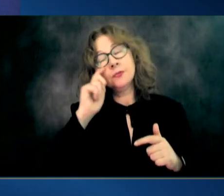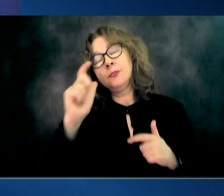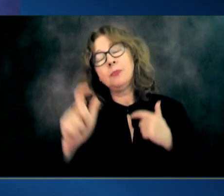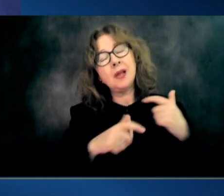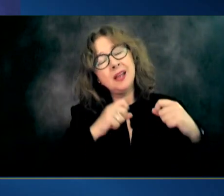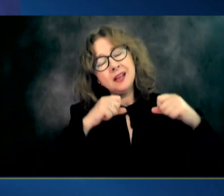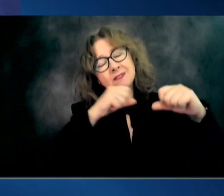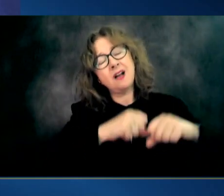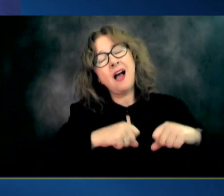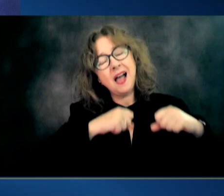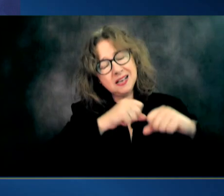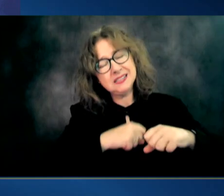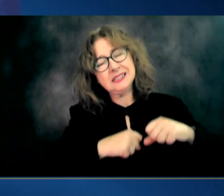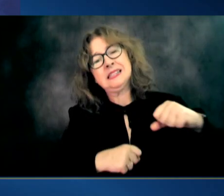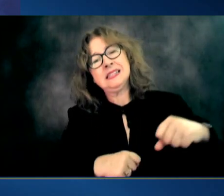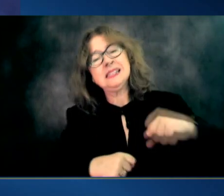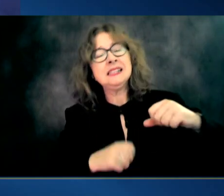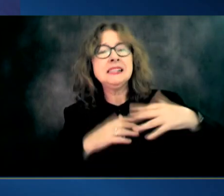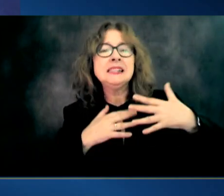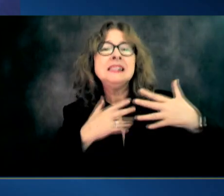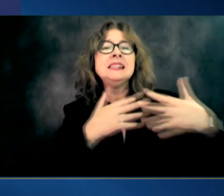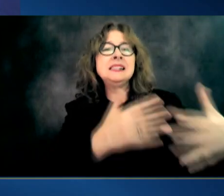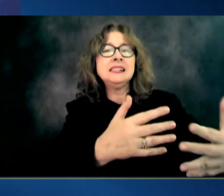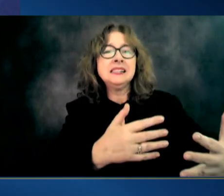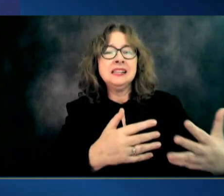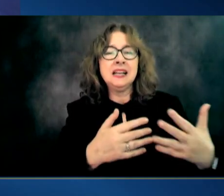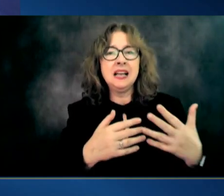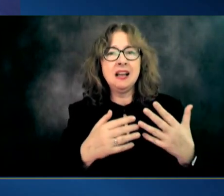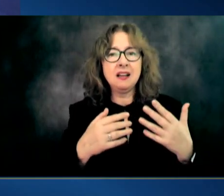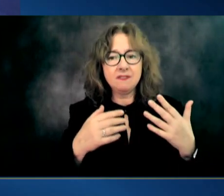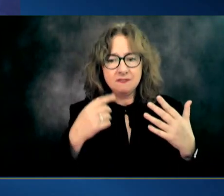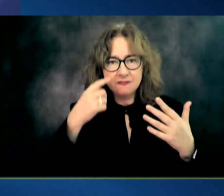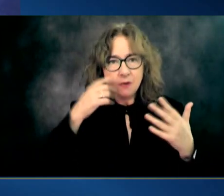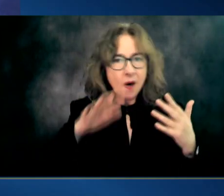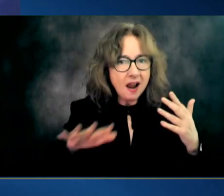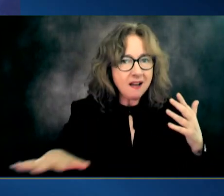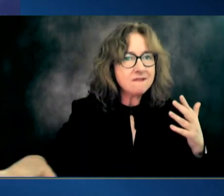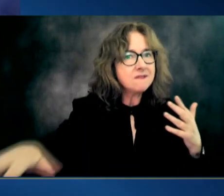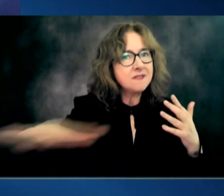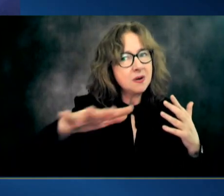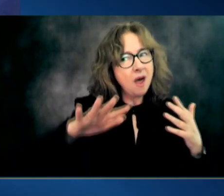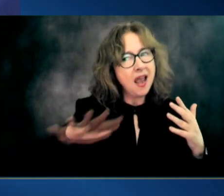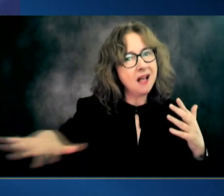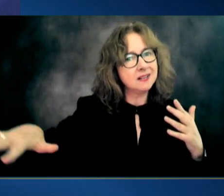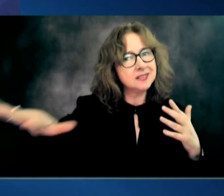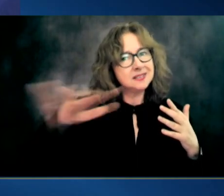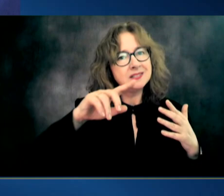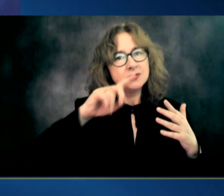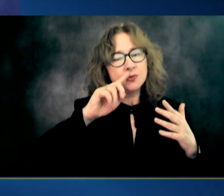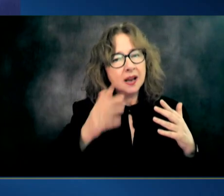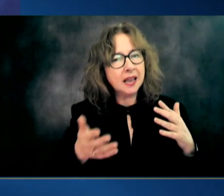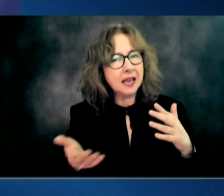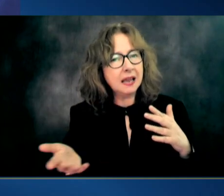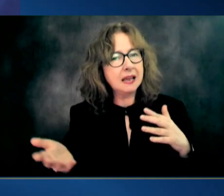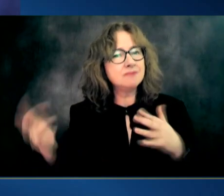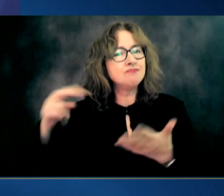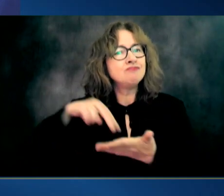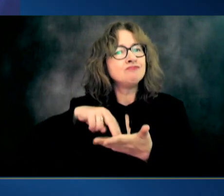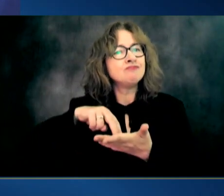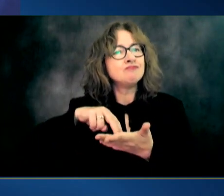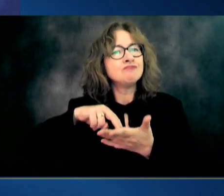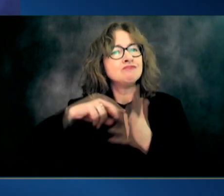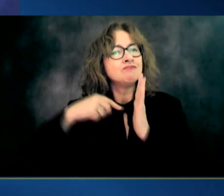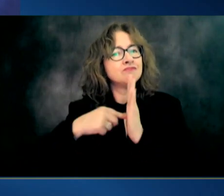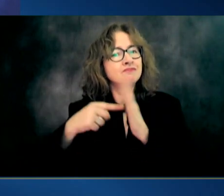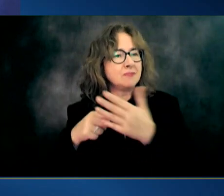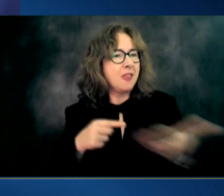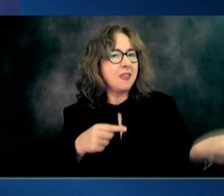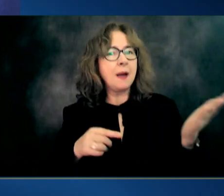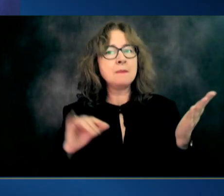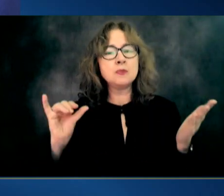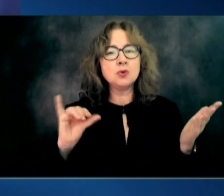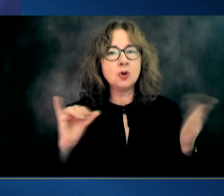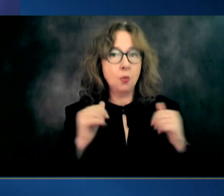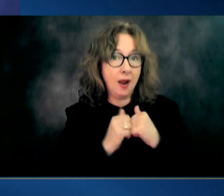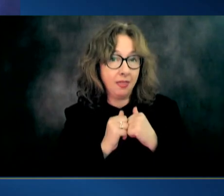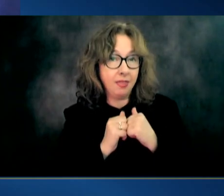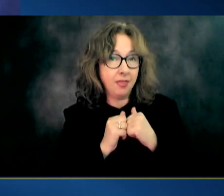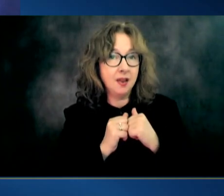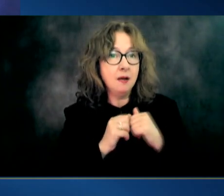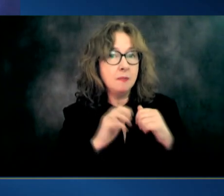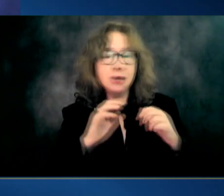for -- it's for everyone to really speak on their behalf, to with them, amplify their voices.